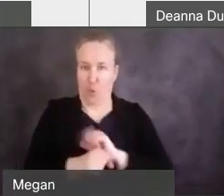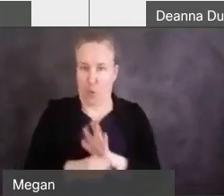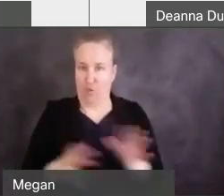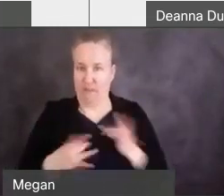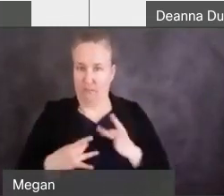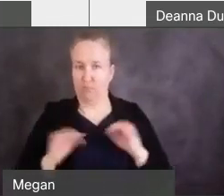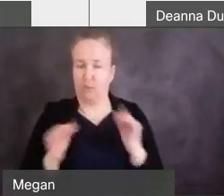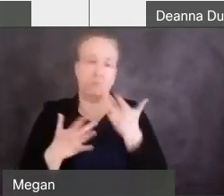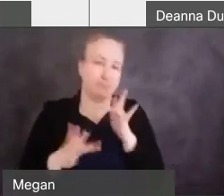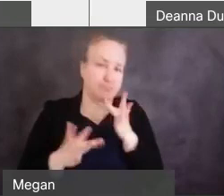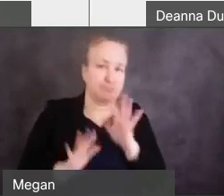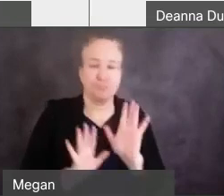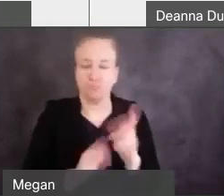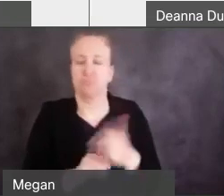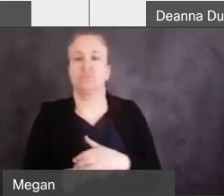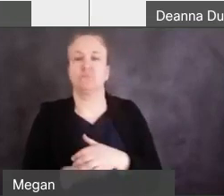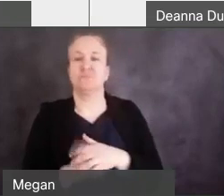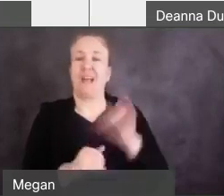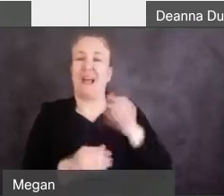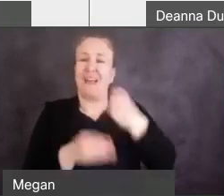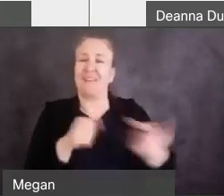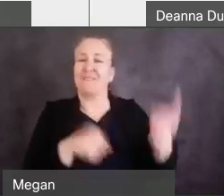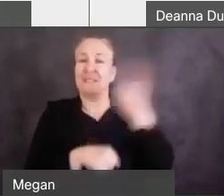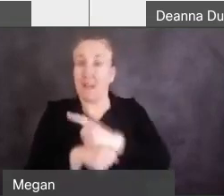but particularly when they go home at the end of the day to their families.